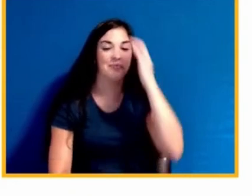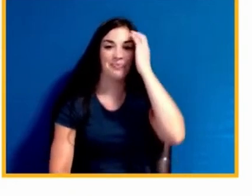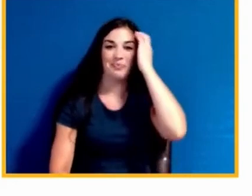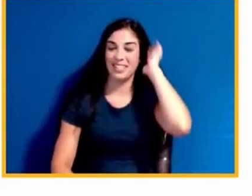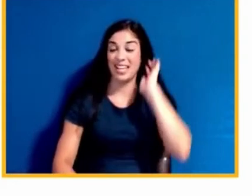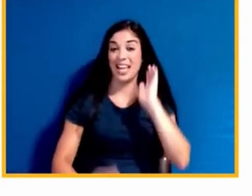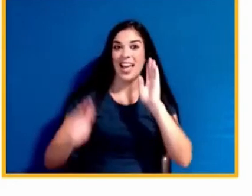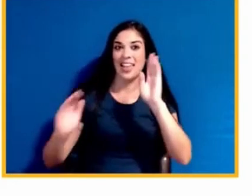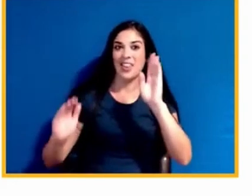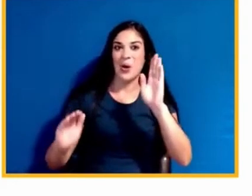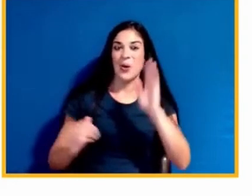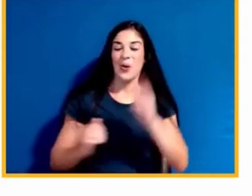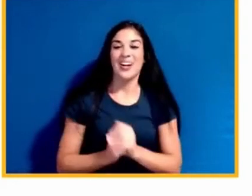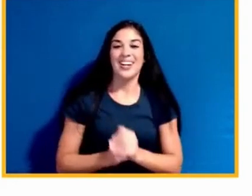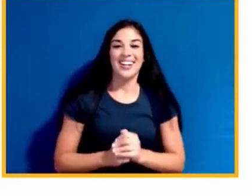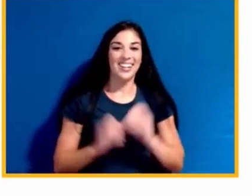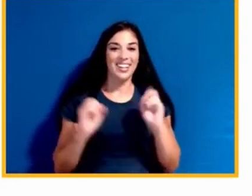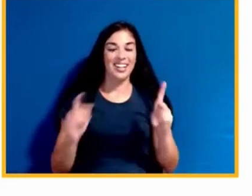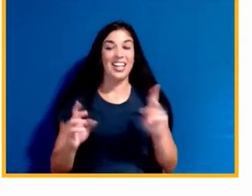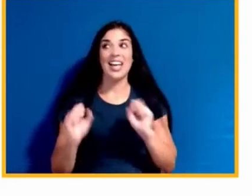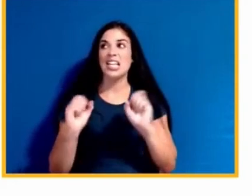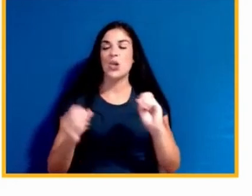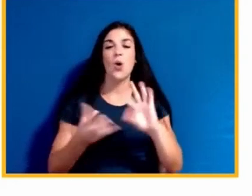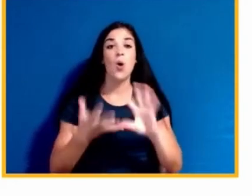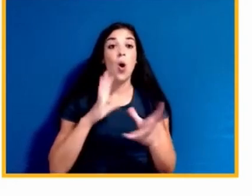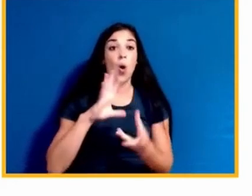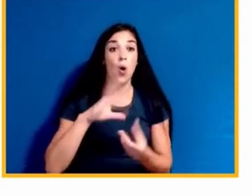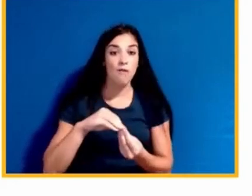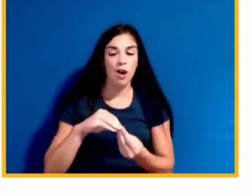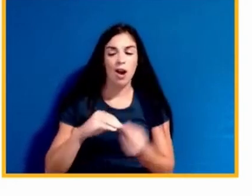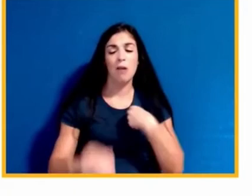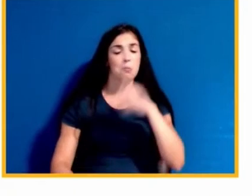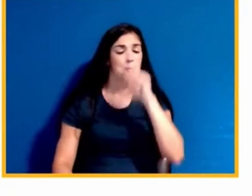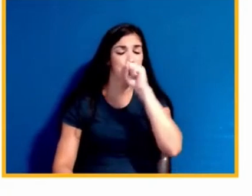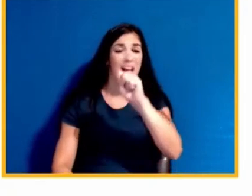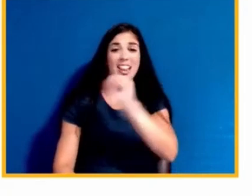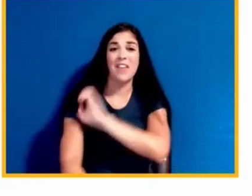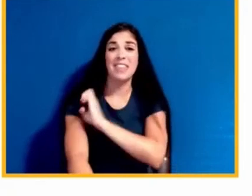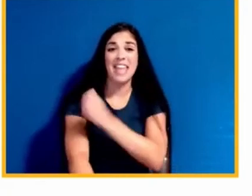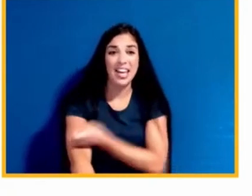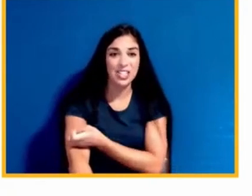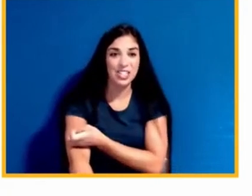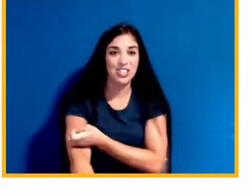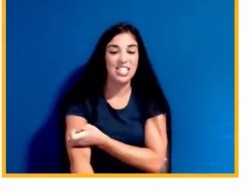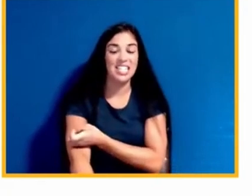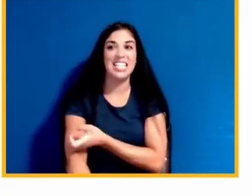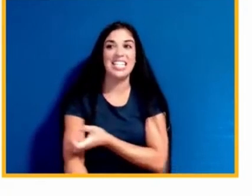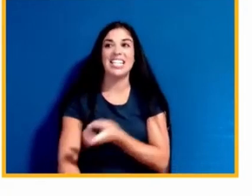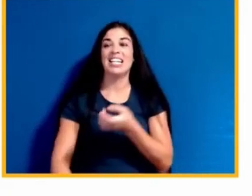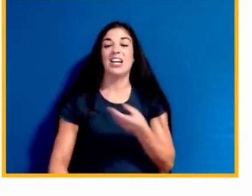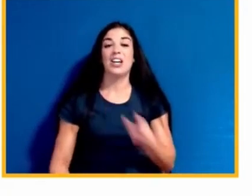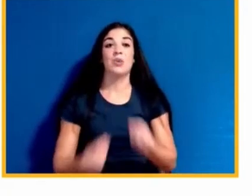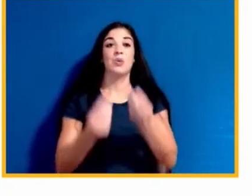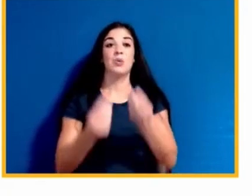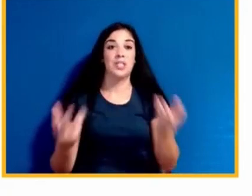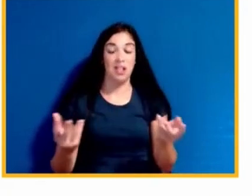[Yuki] Hello, all right. So overall I love the energy on this, you definitely brought a lot to the song.